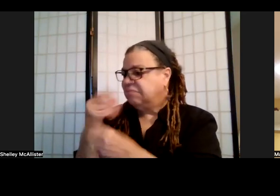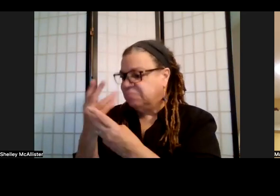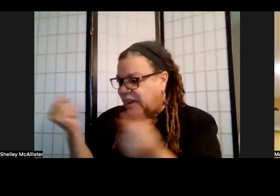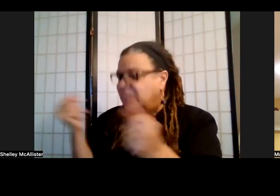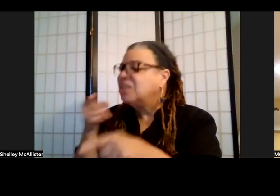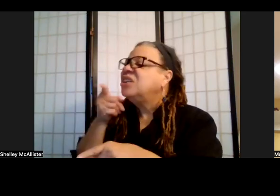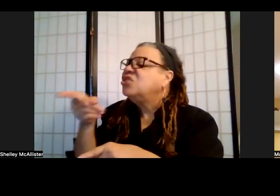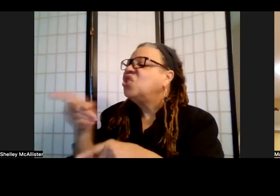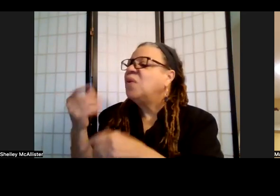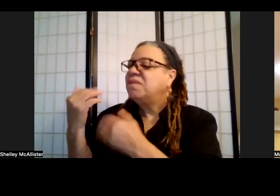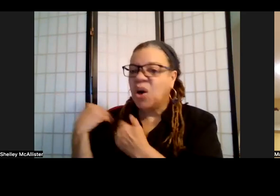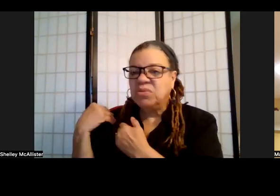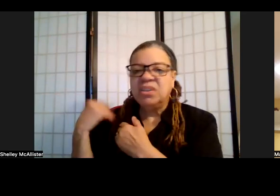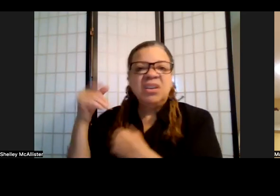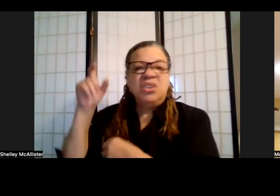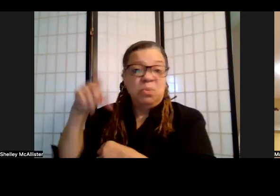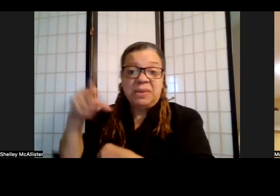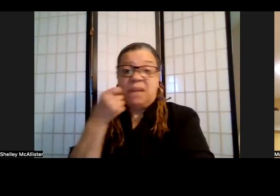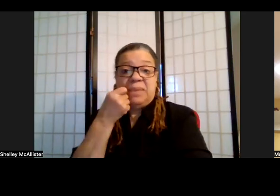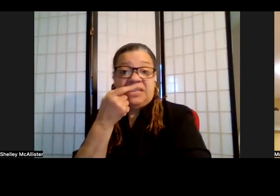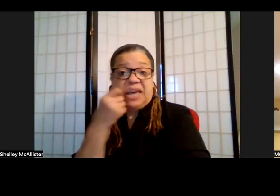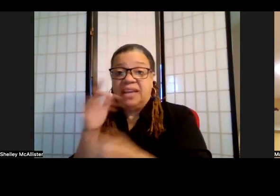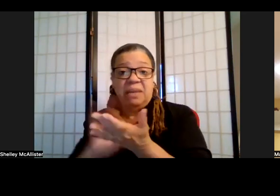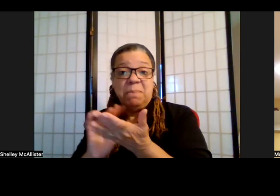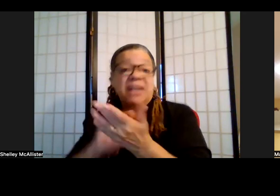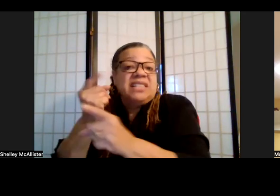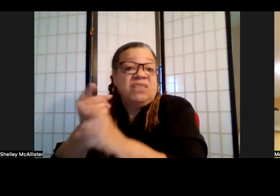She must not have adhered to the treatment regime she had